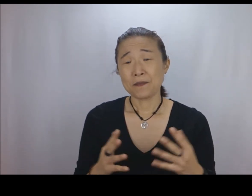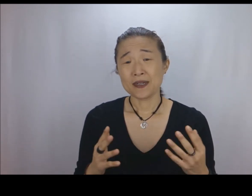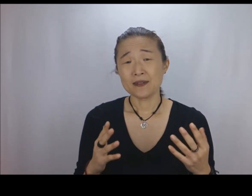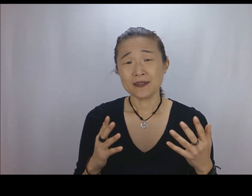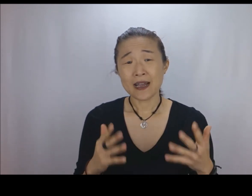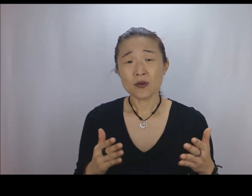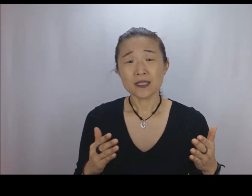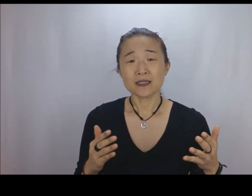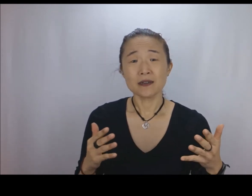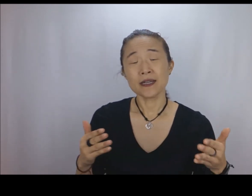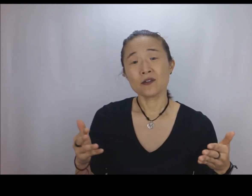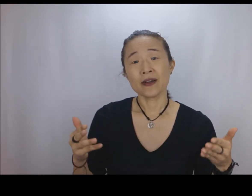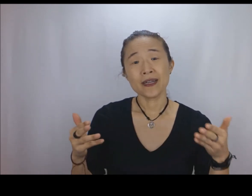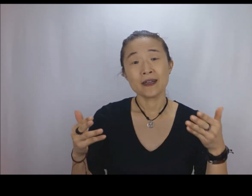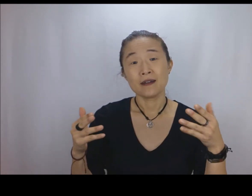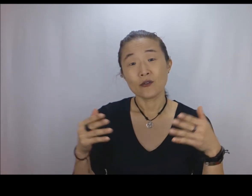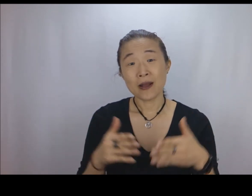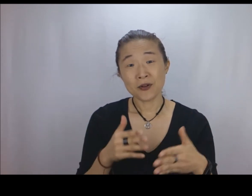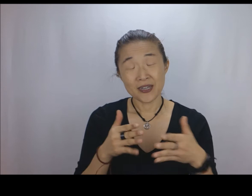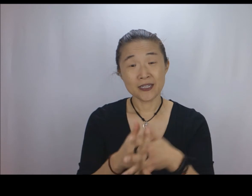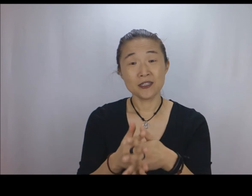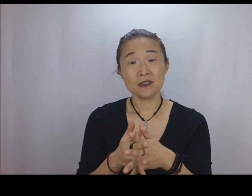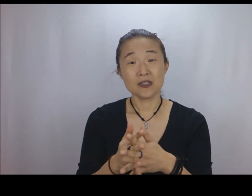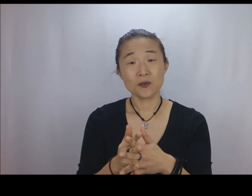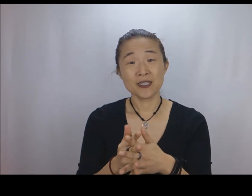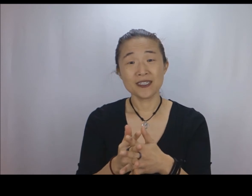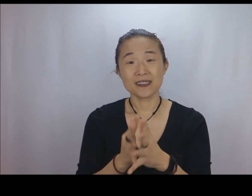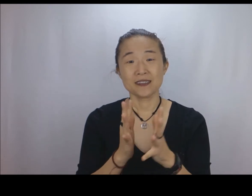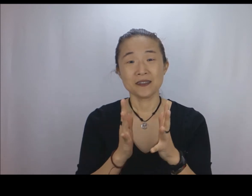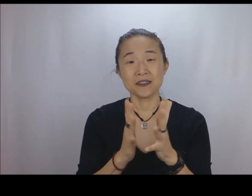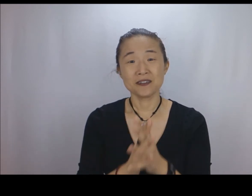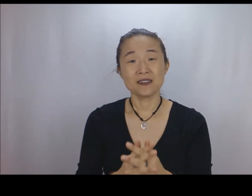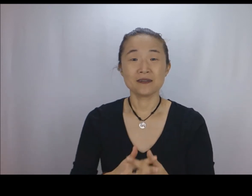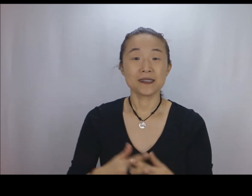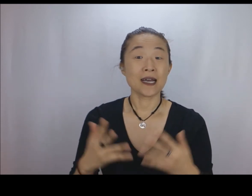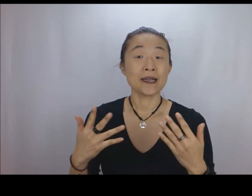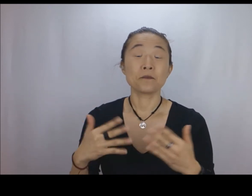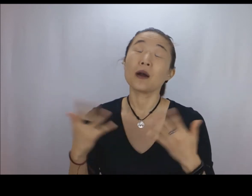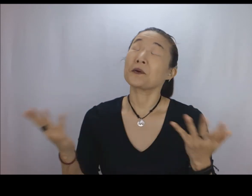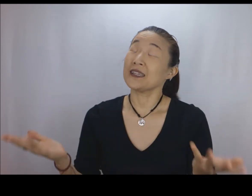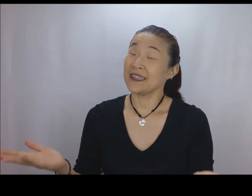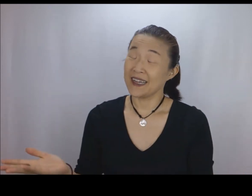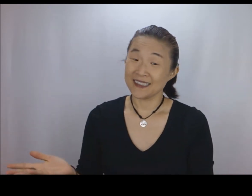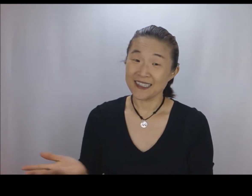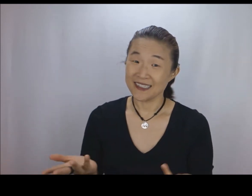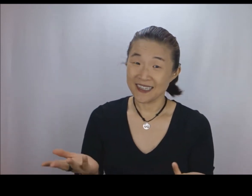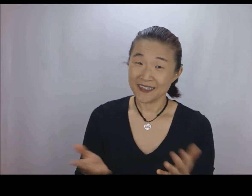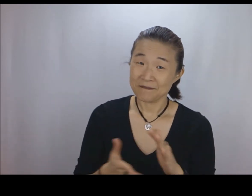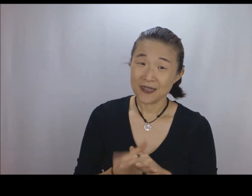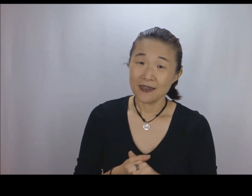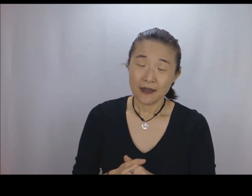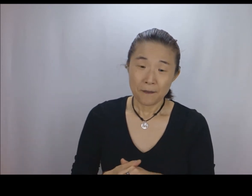but now we're going to start integrating grammar into those words so that you can sign properly, as they say.